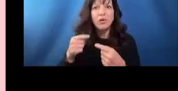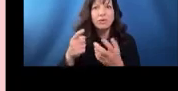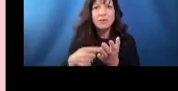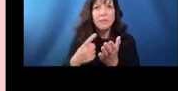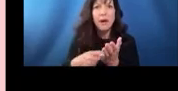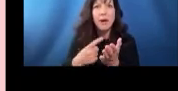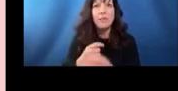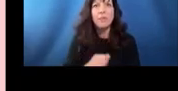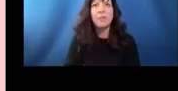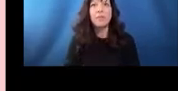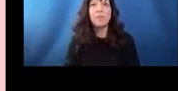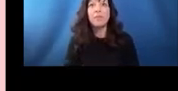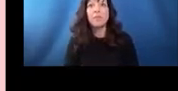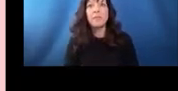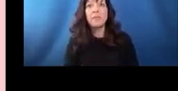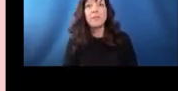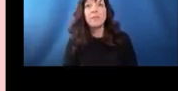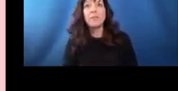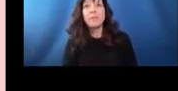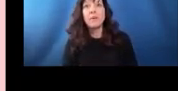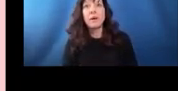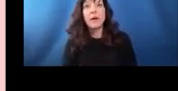Video: It's a look like sometimes he says stuff,